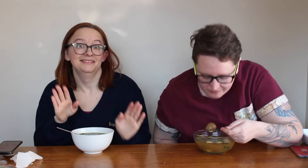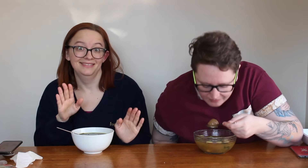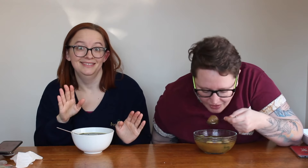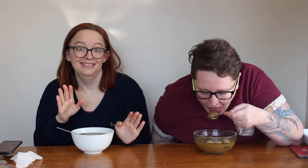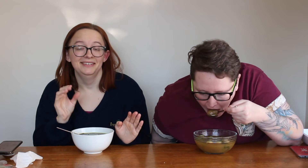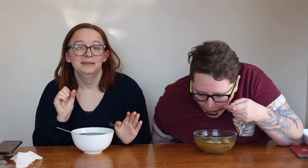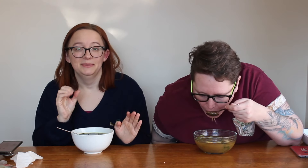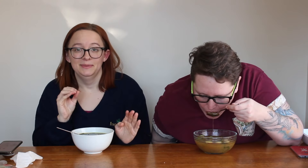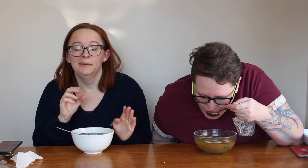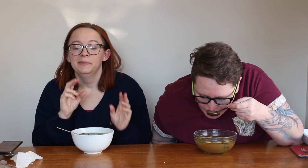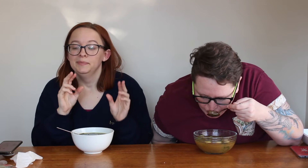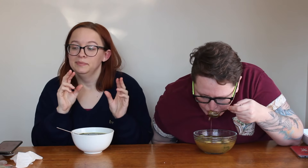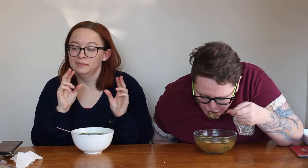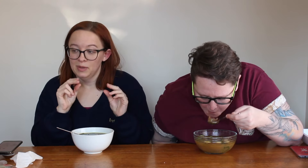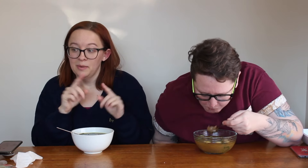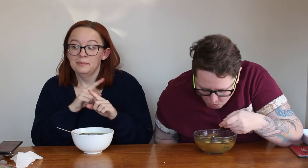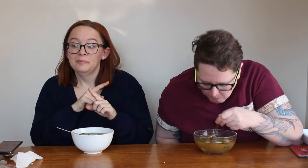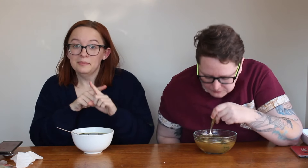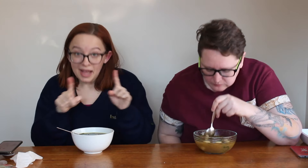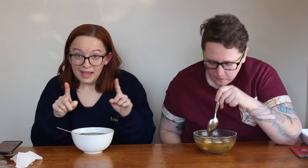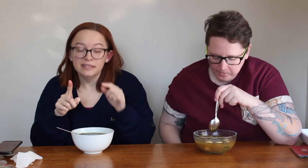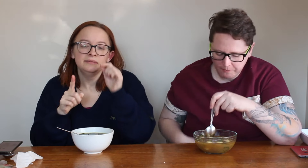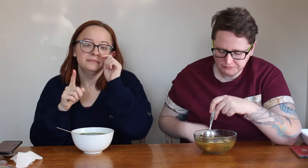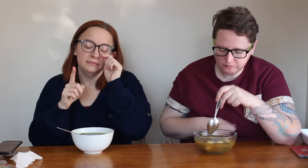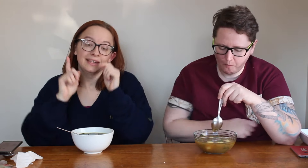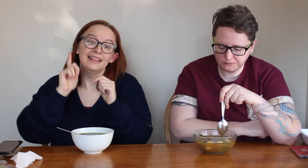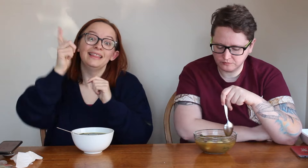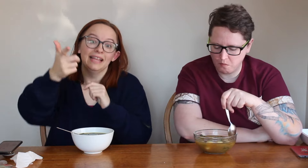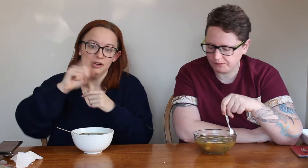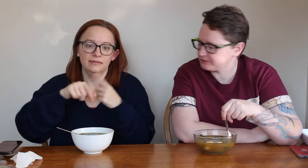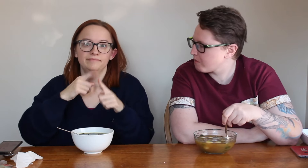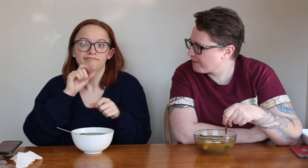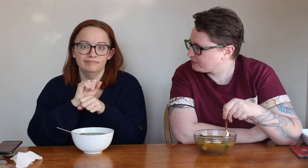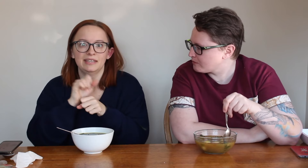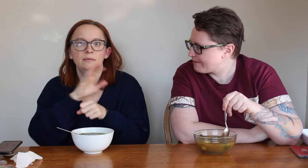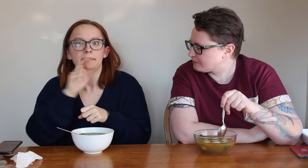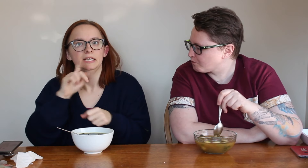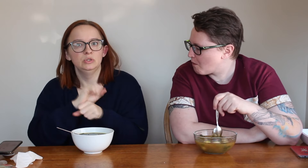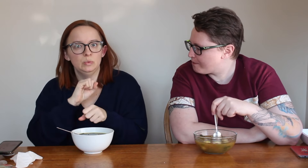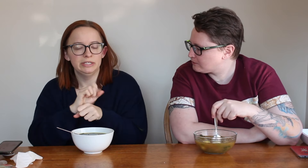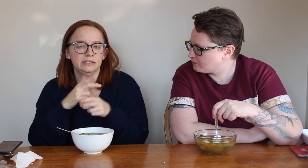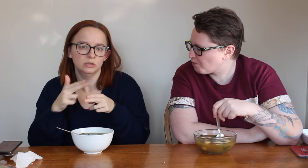Her mom came and no, it didn't really cause me anxiety if somebody else was holding the baby. I was so stressed and with breastfeeding